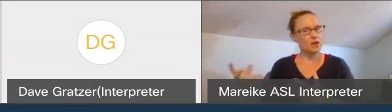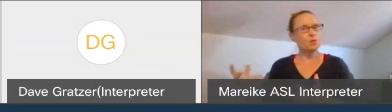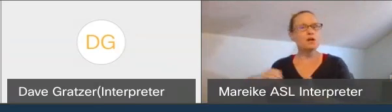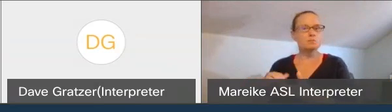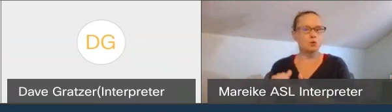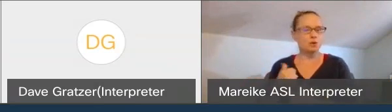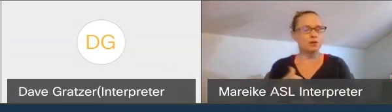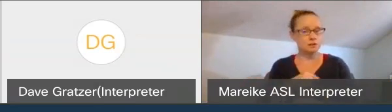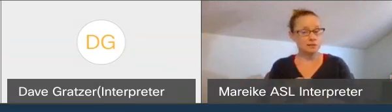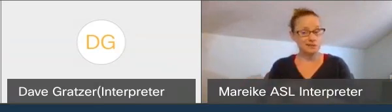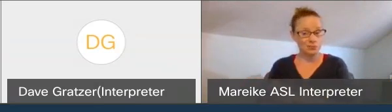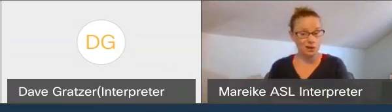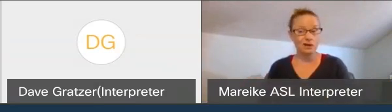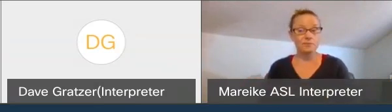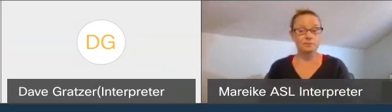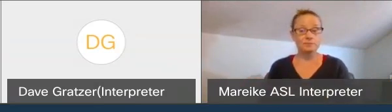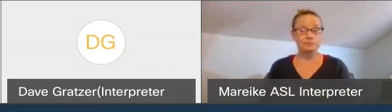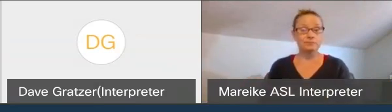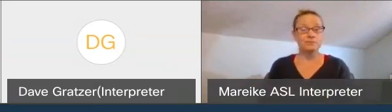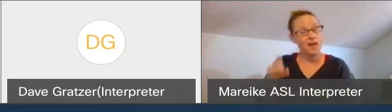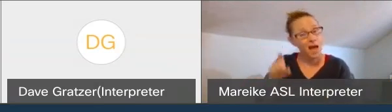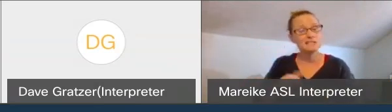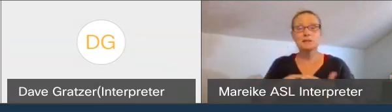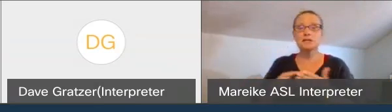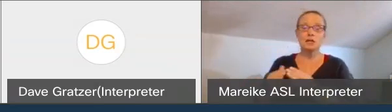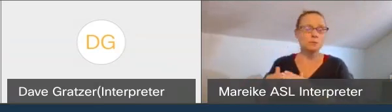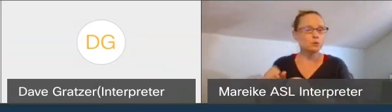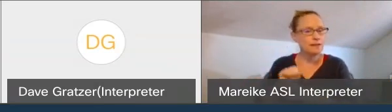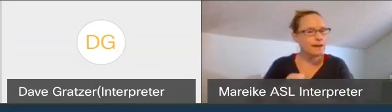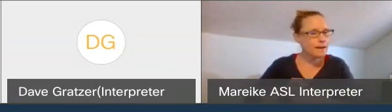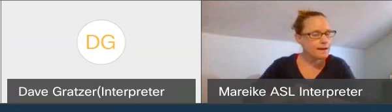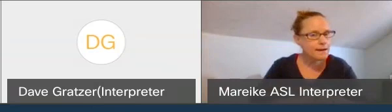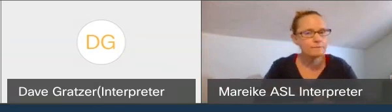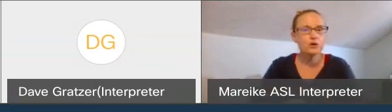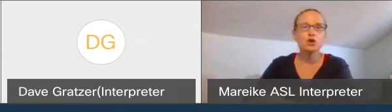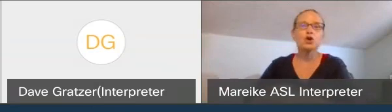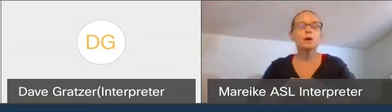Um, and this has to be a community effort, um, but it makes individuals--